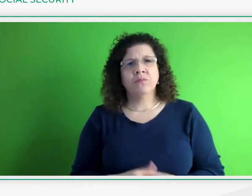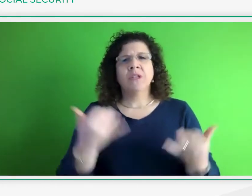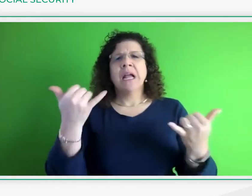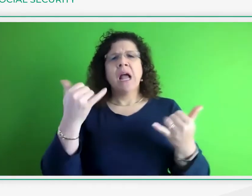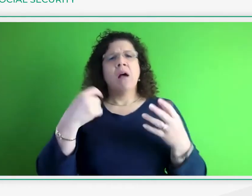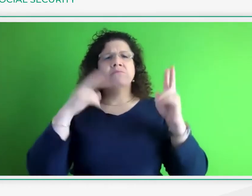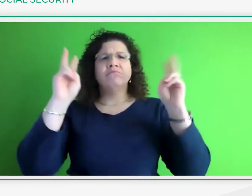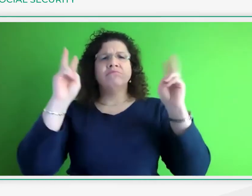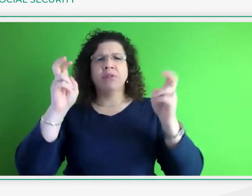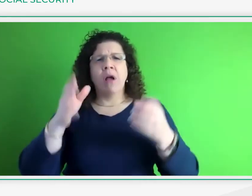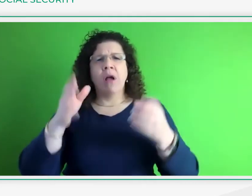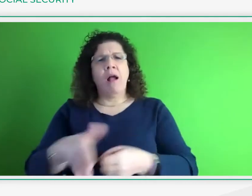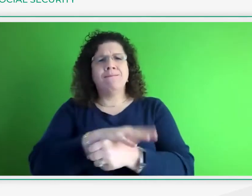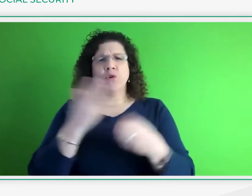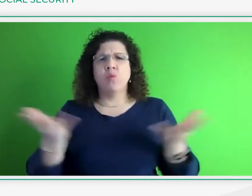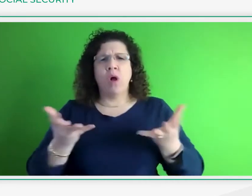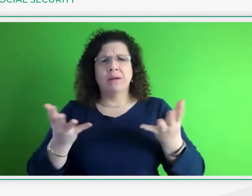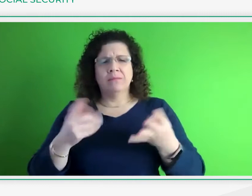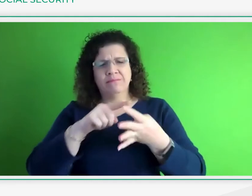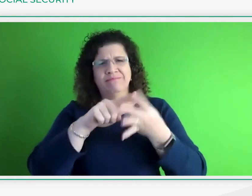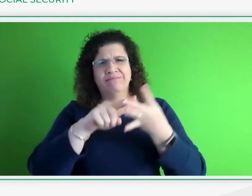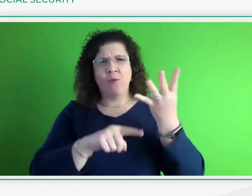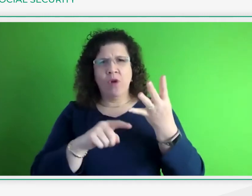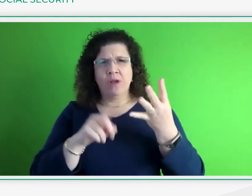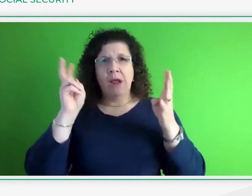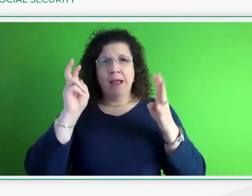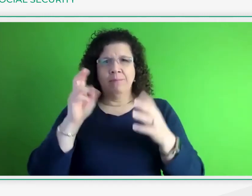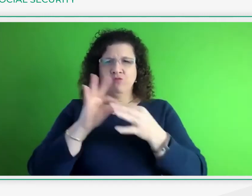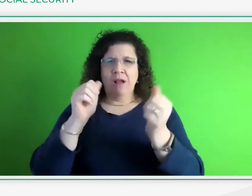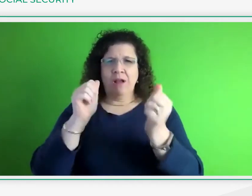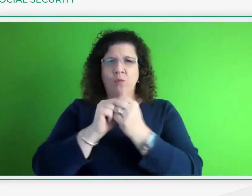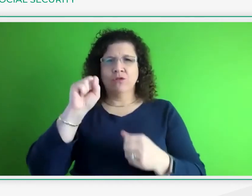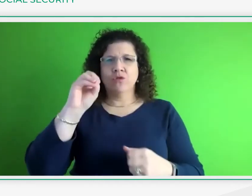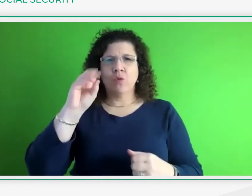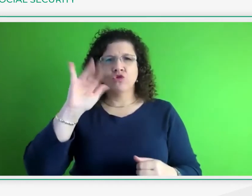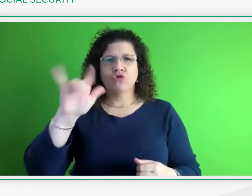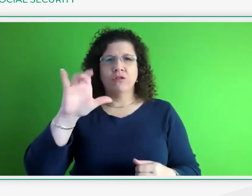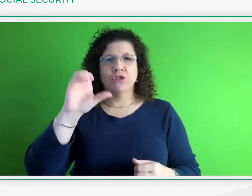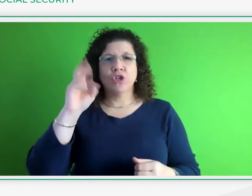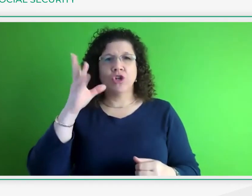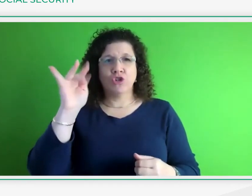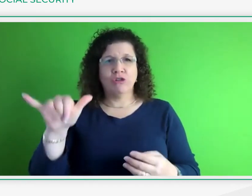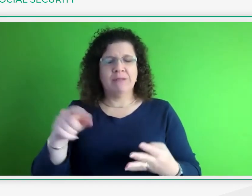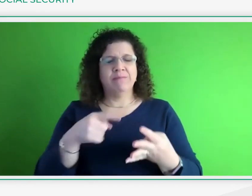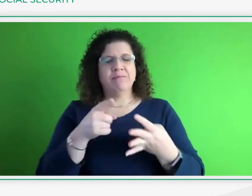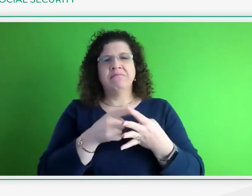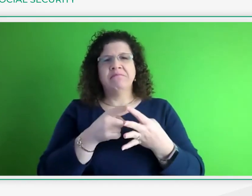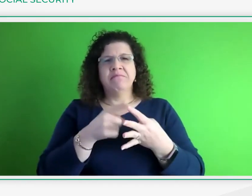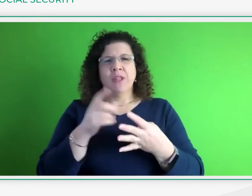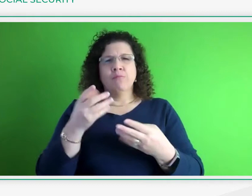Today, this is what we're going to cover: Basically, 4 topics in regards to Social Security.